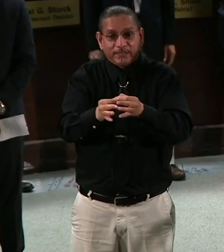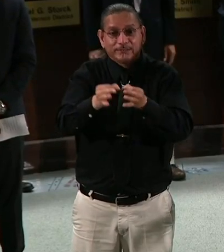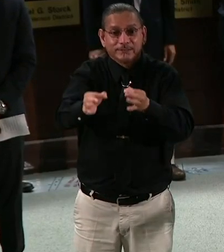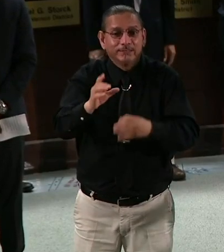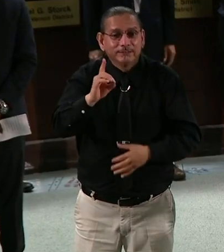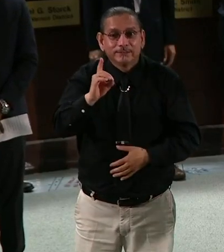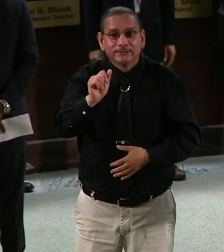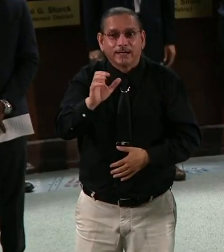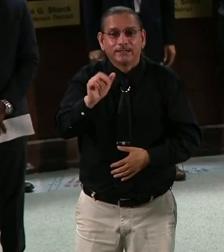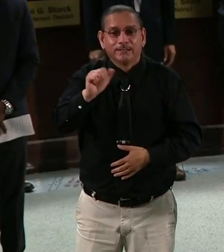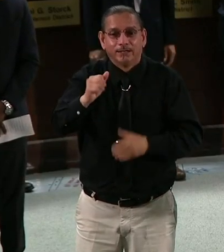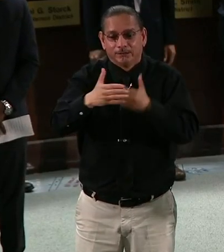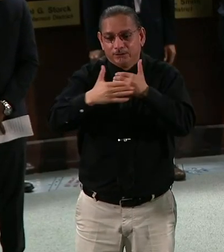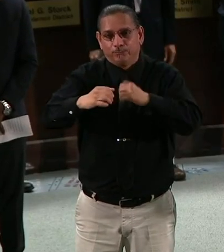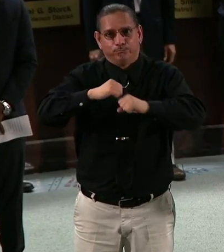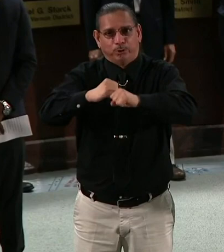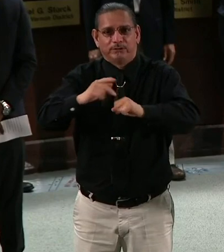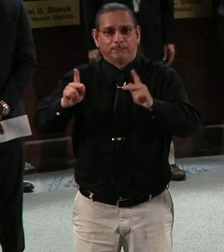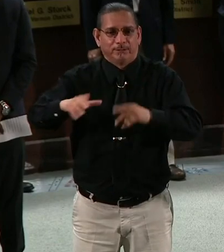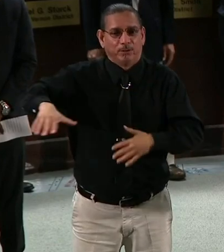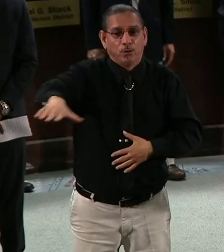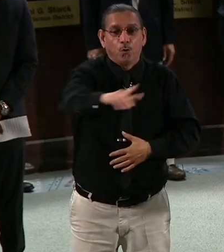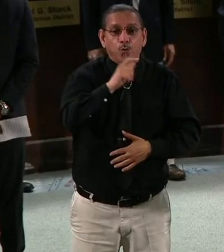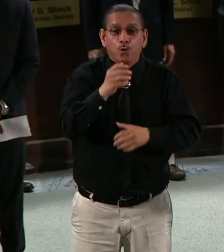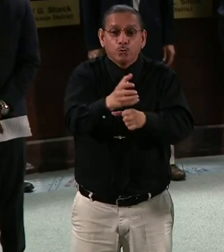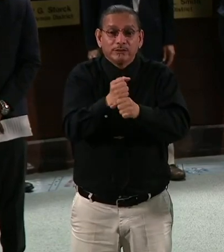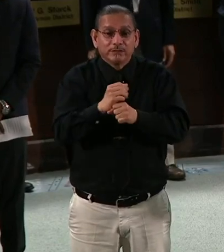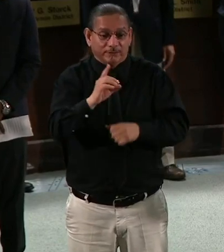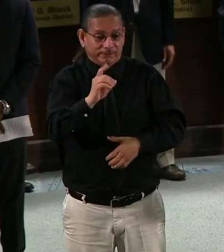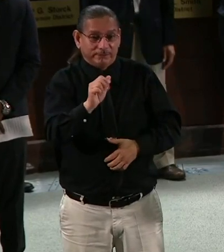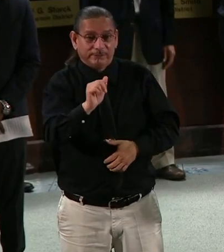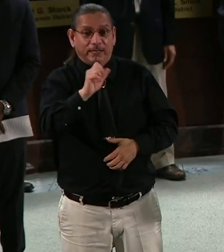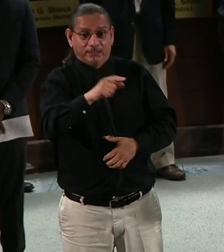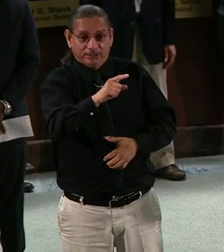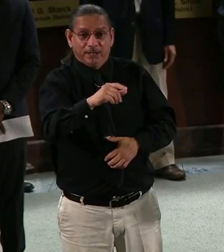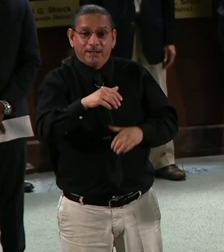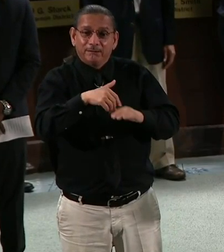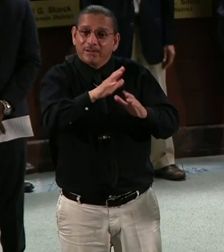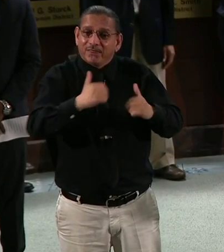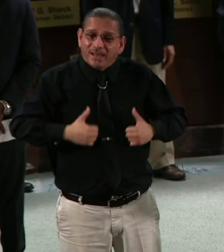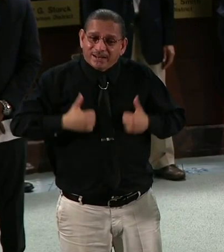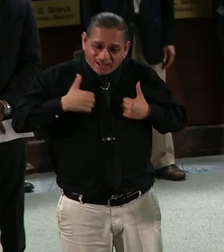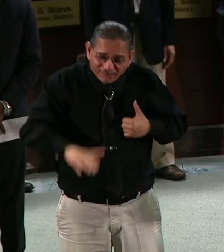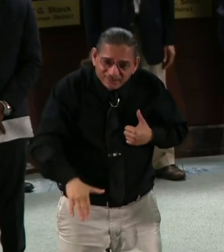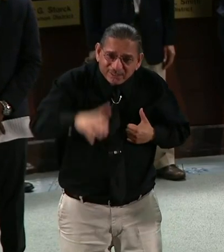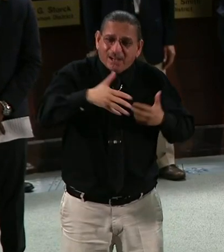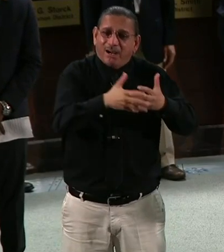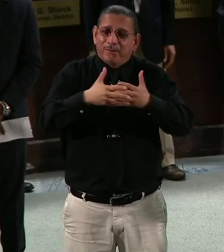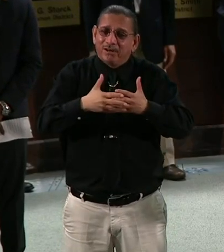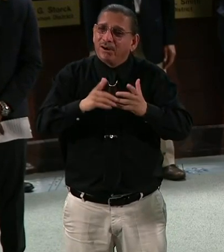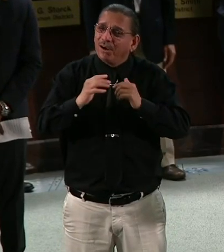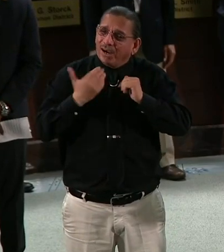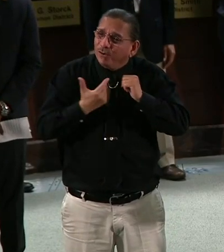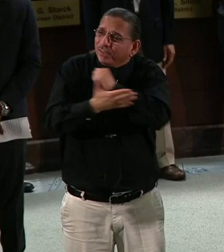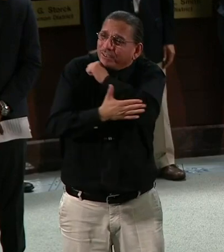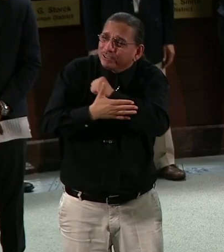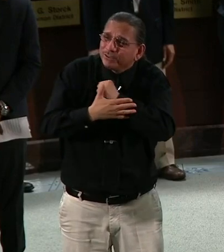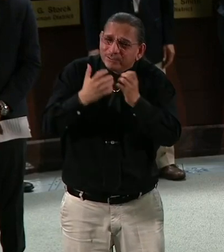RULING TO STAND DACA. PROTECTIONS DR RECIPIENTS HAVE